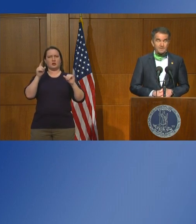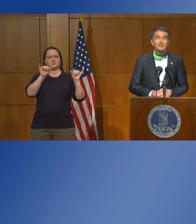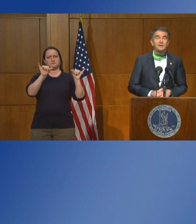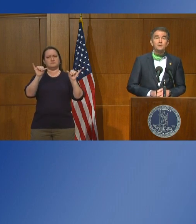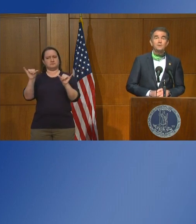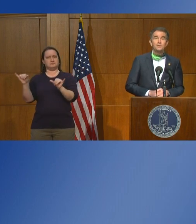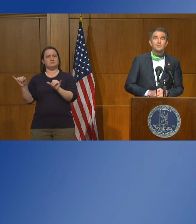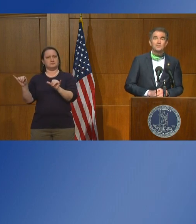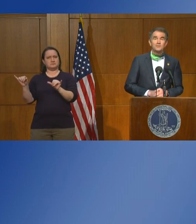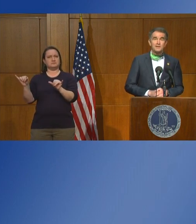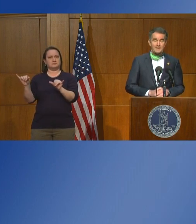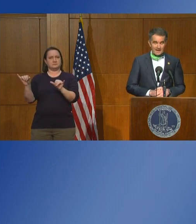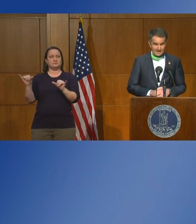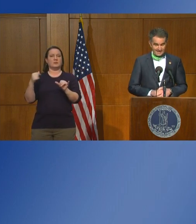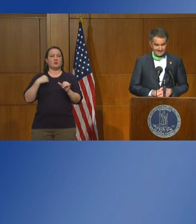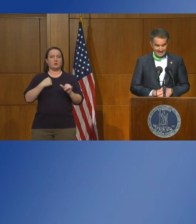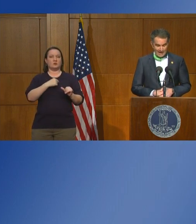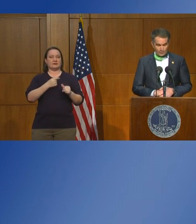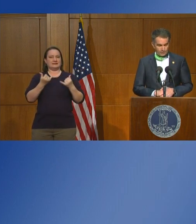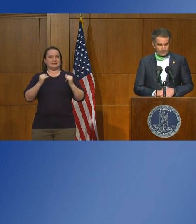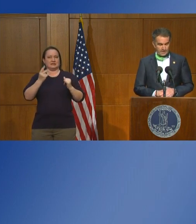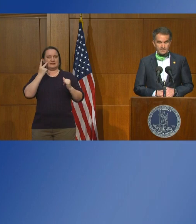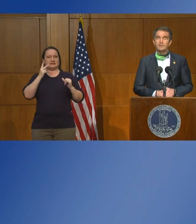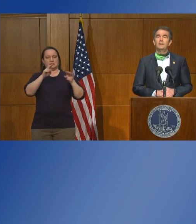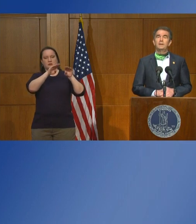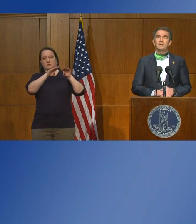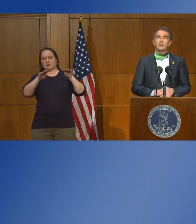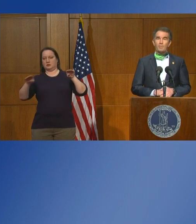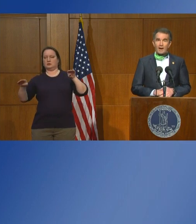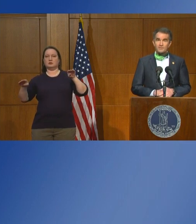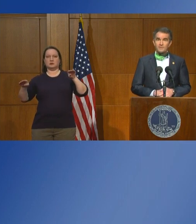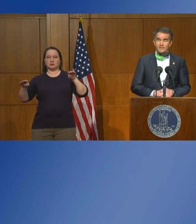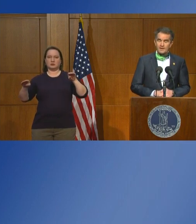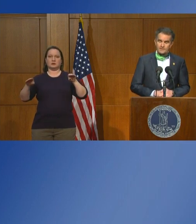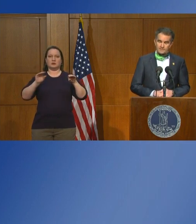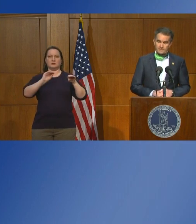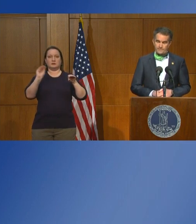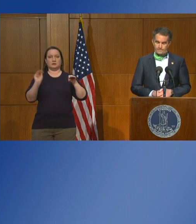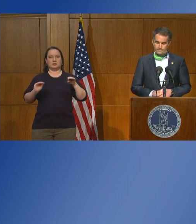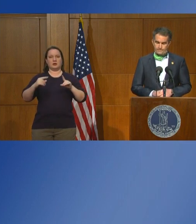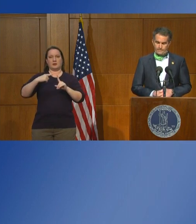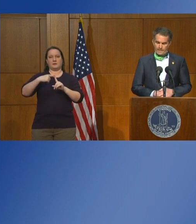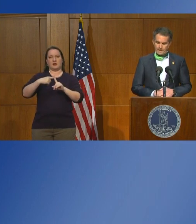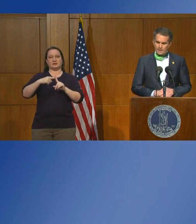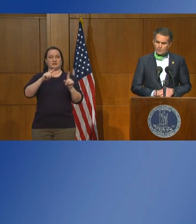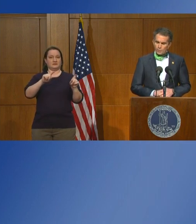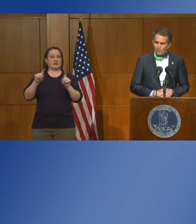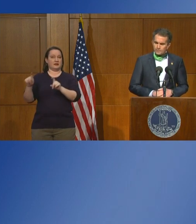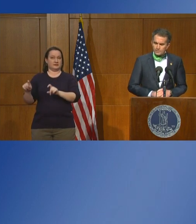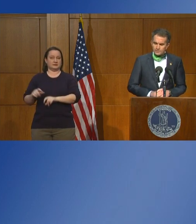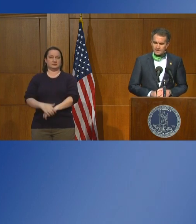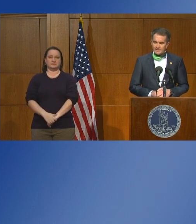THE CURVES LOOK VERY SIMILAR AND WE CONTINUE TO SEE A